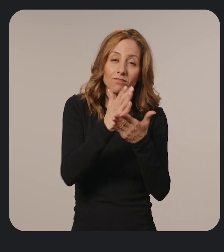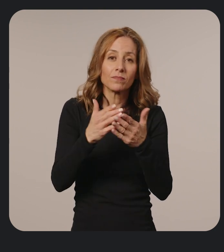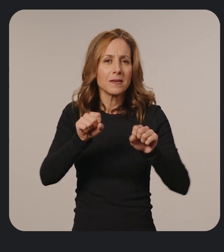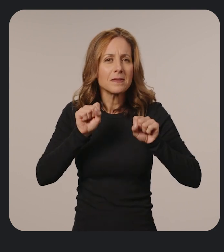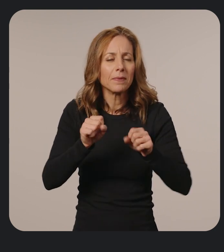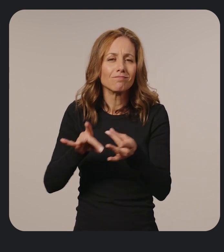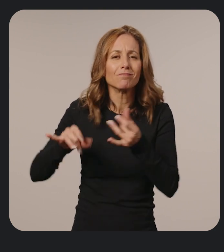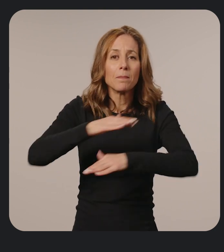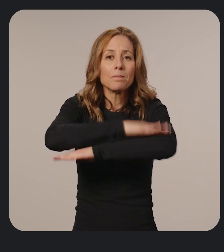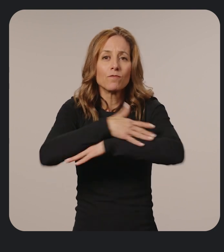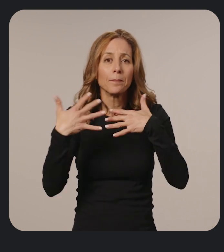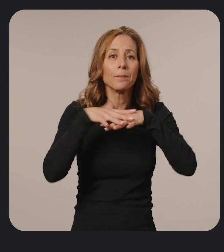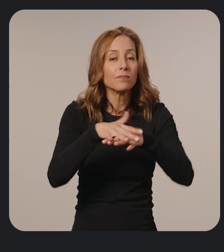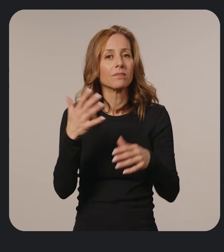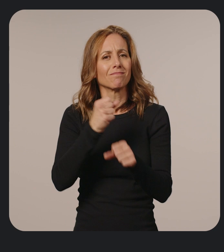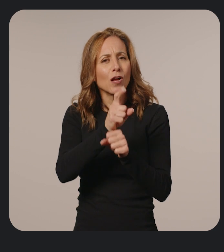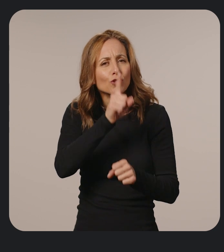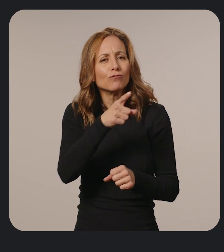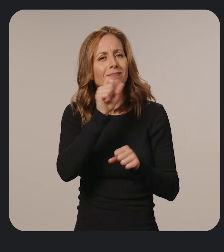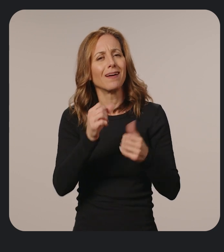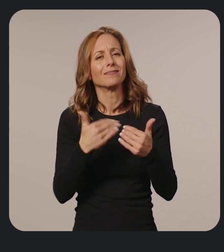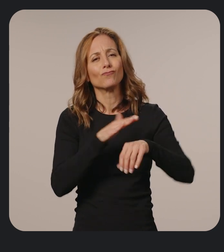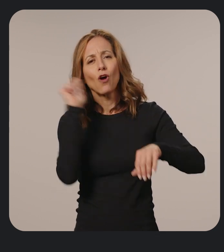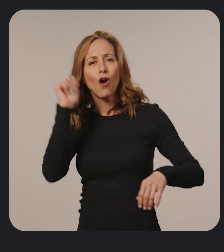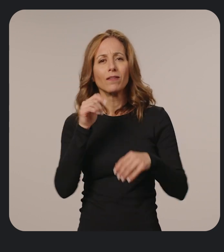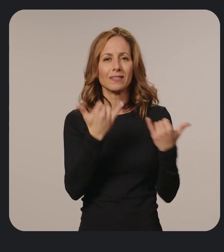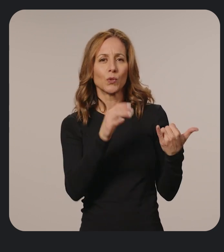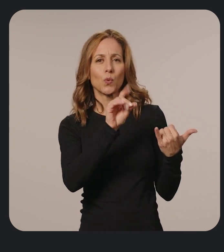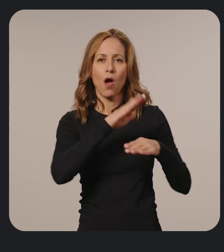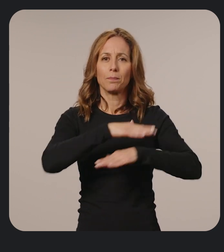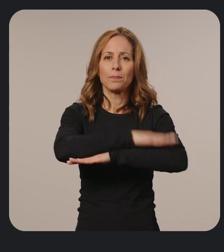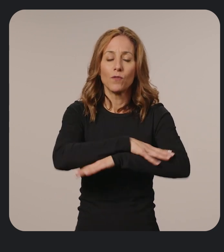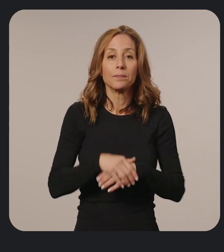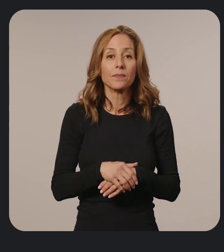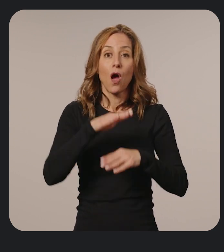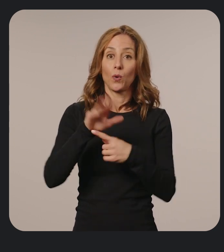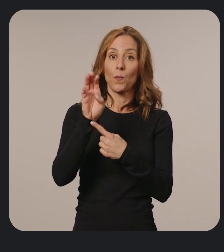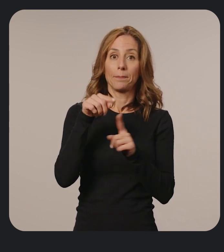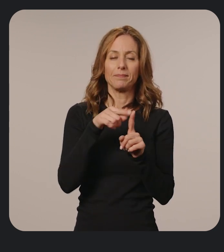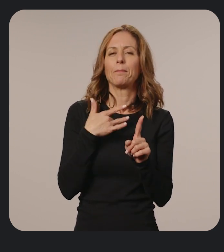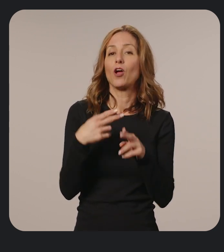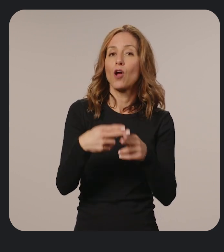A core element to enabling seamless platform integration is to ensure that you can easily call into the existing